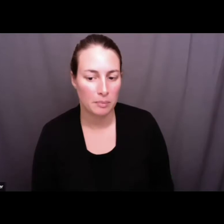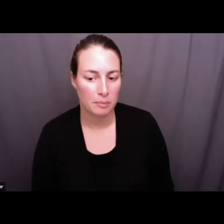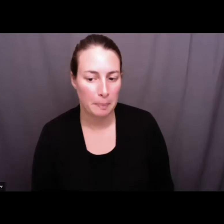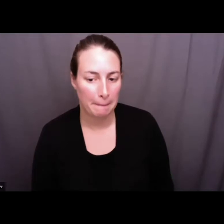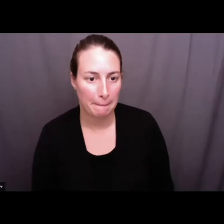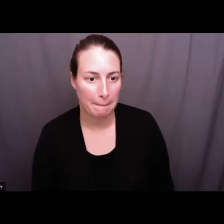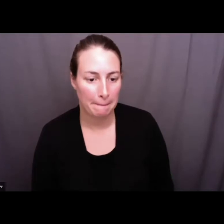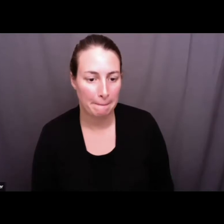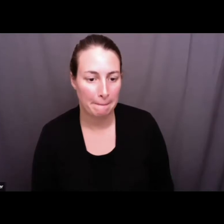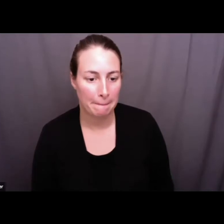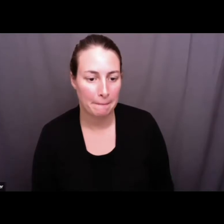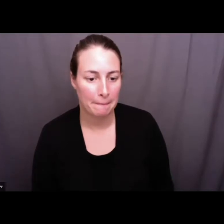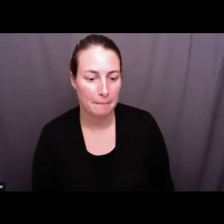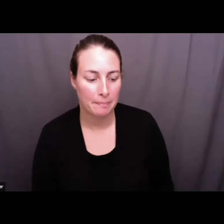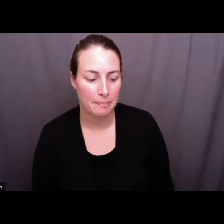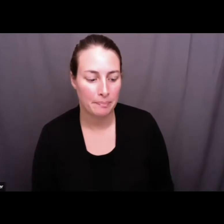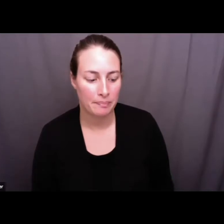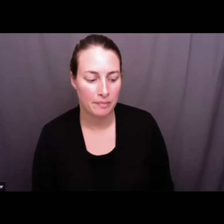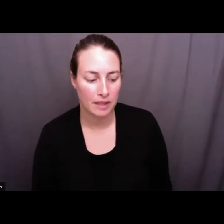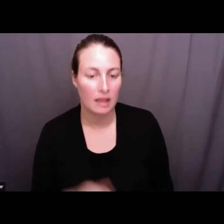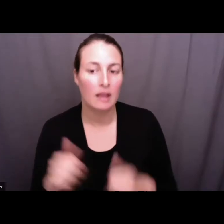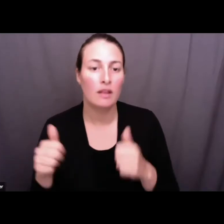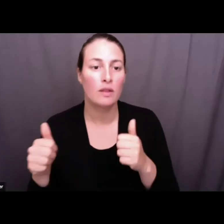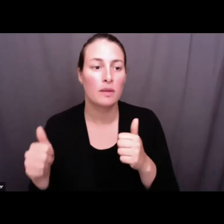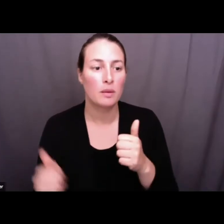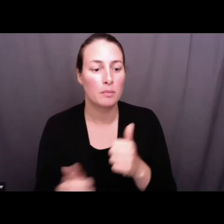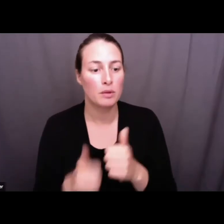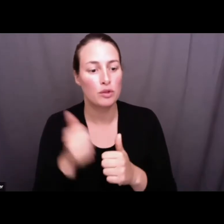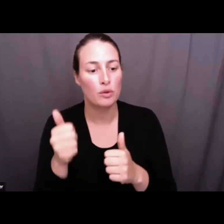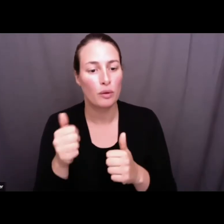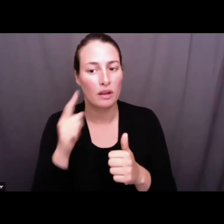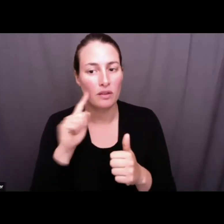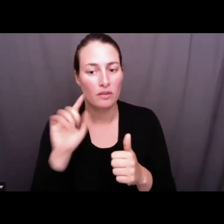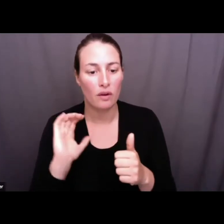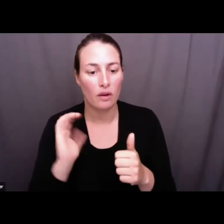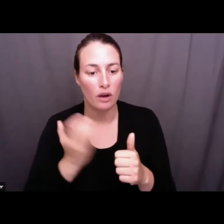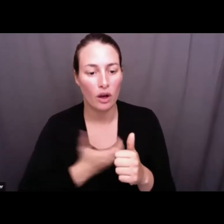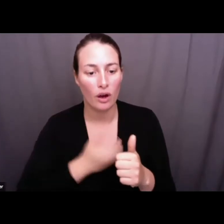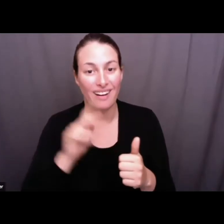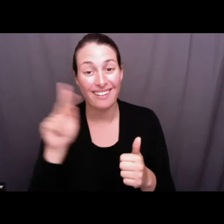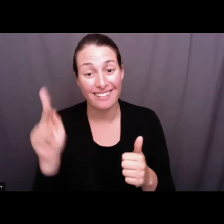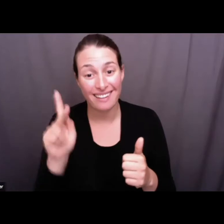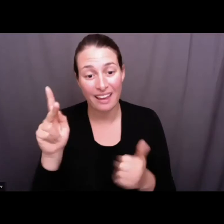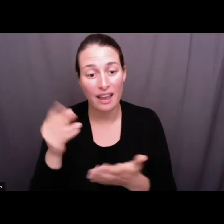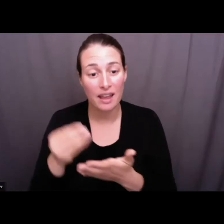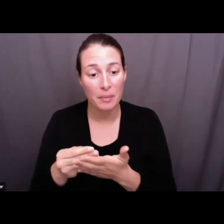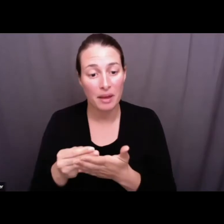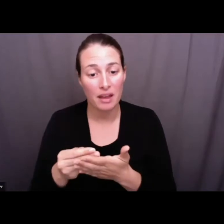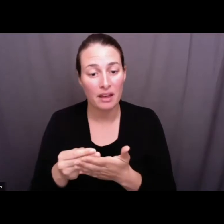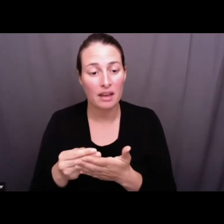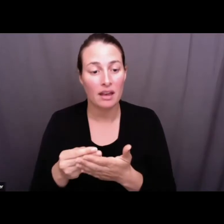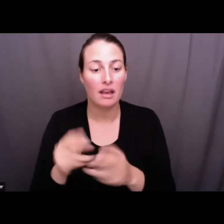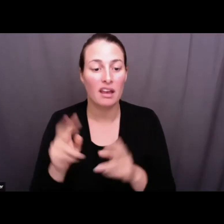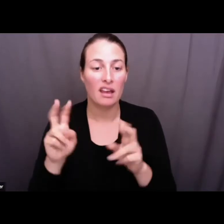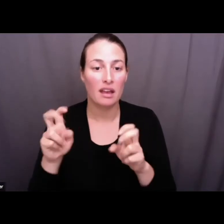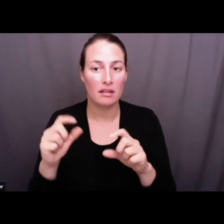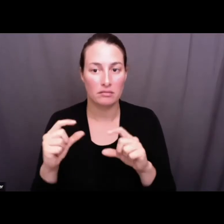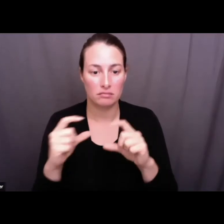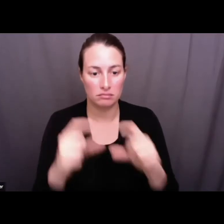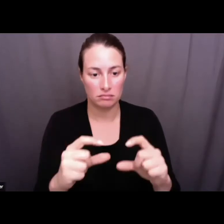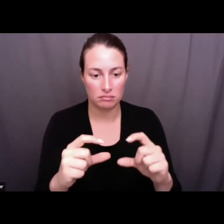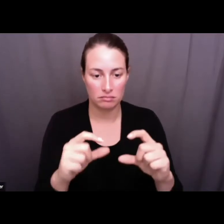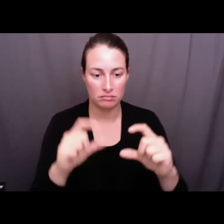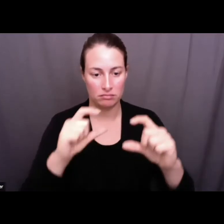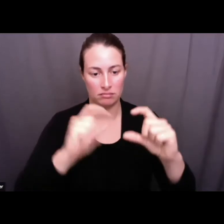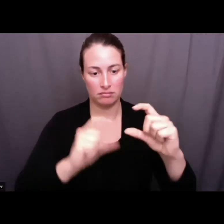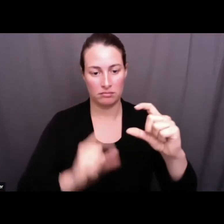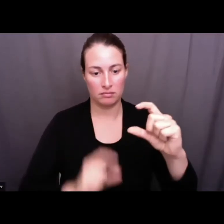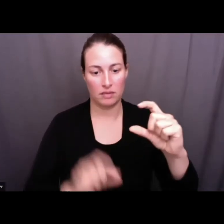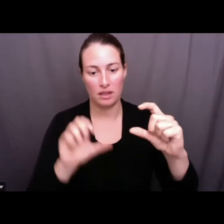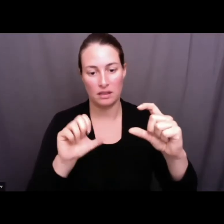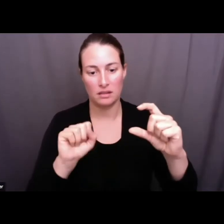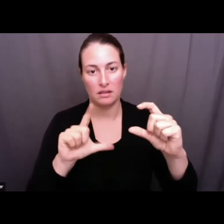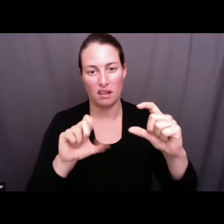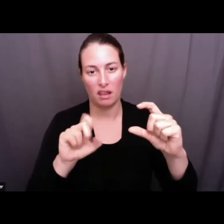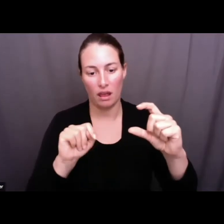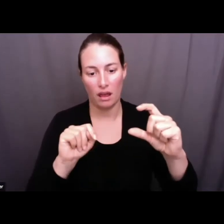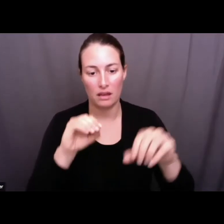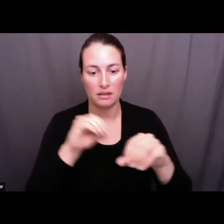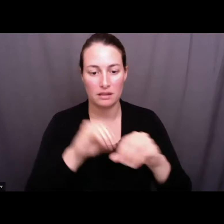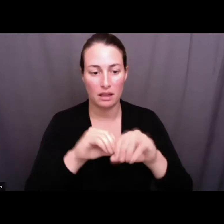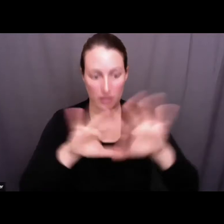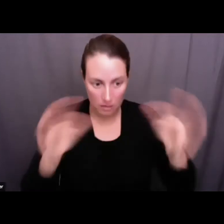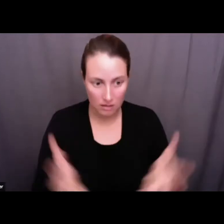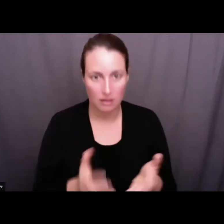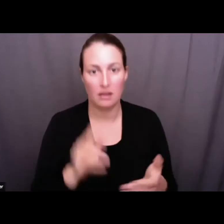Russ, the way that it stands right now, the majority of our K money goes